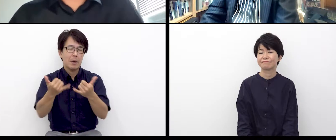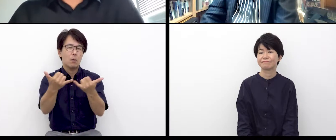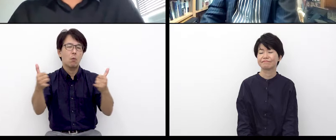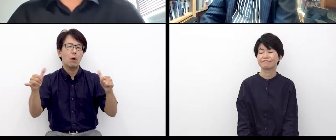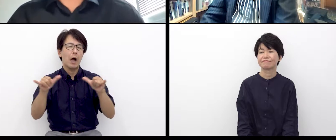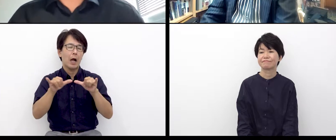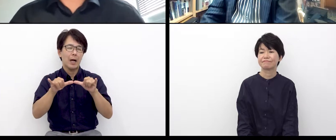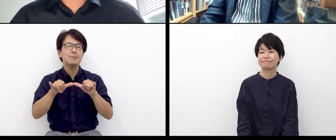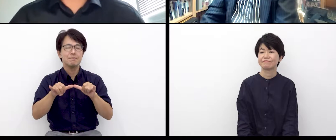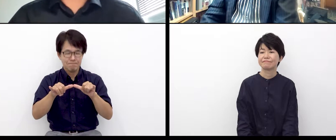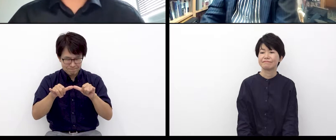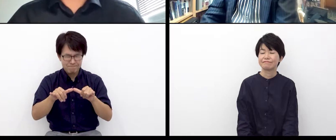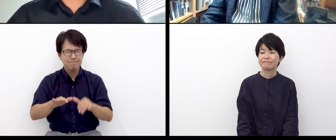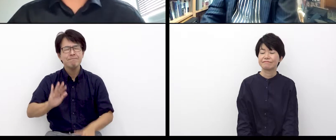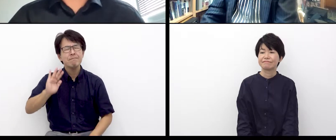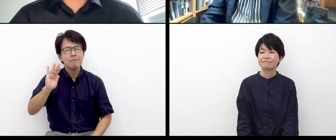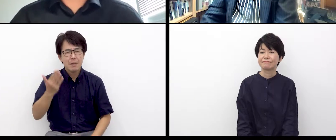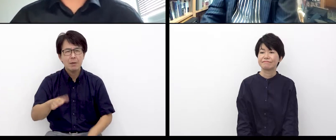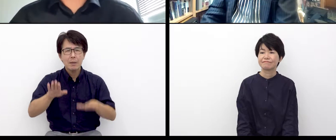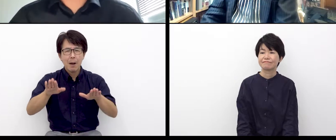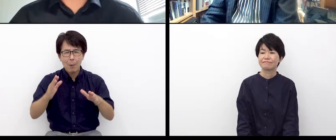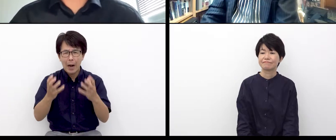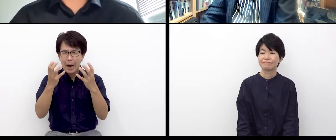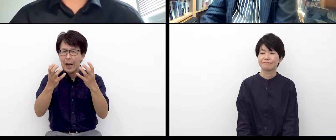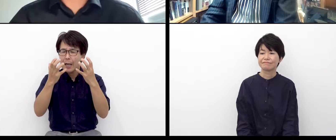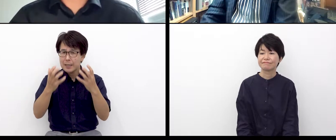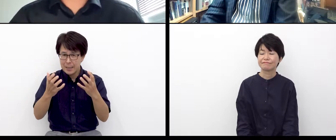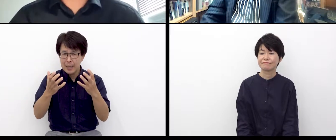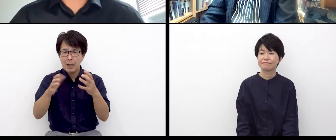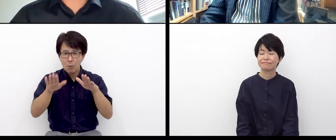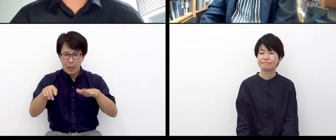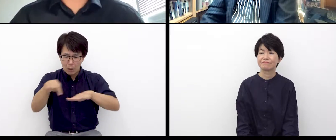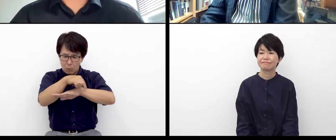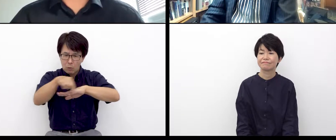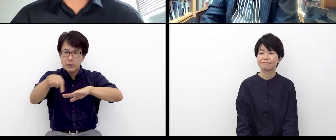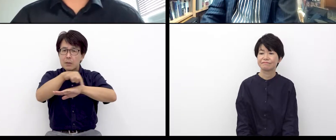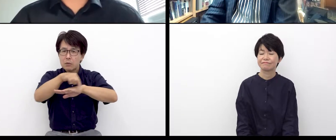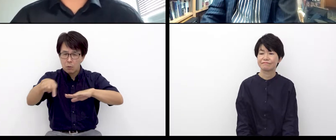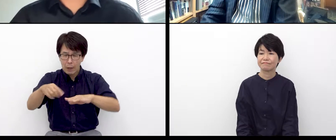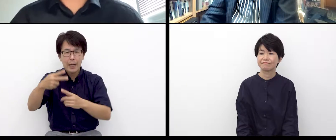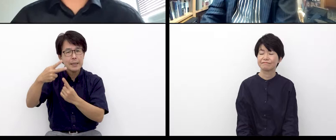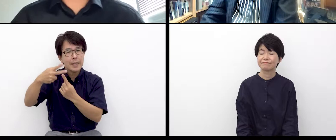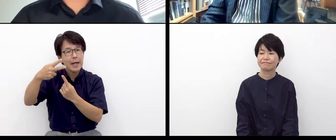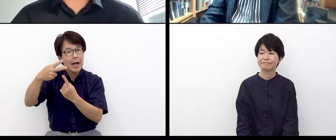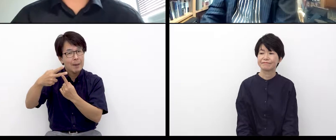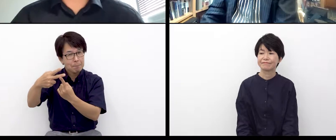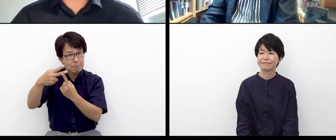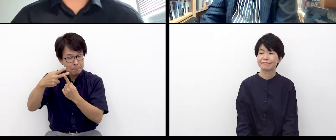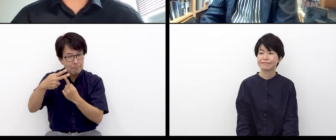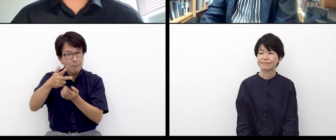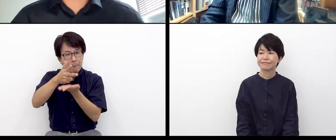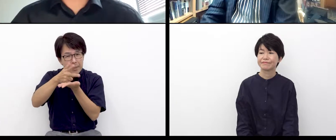In this situation, “Letter / Art / Project TODOKU” is an art project,